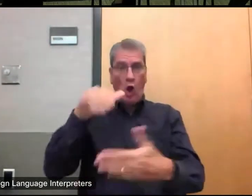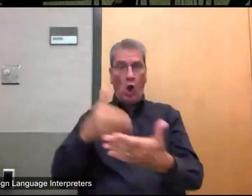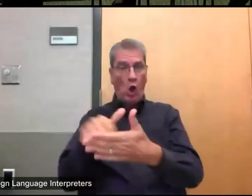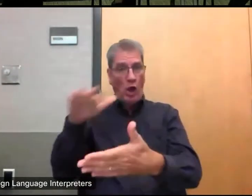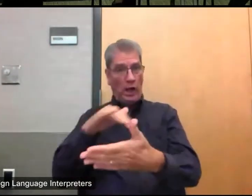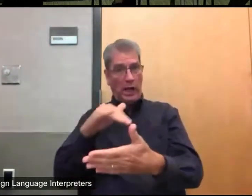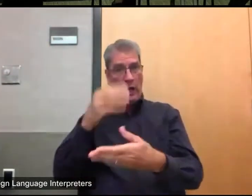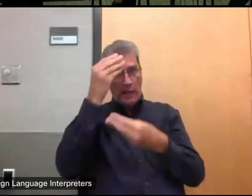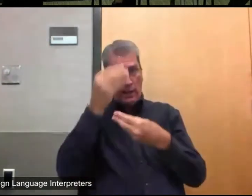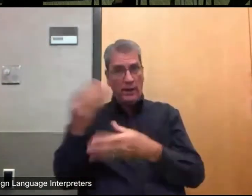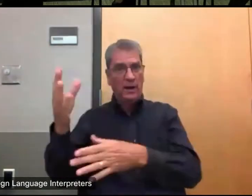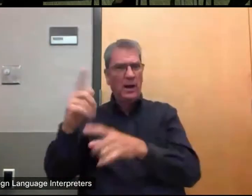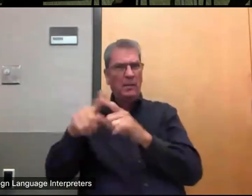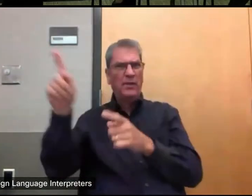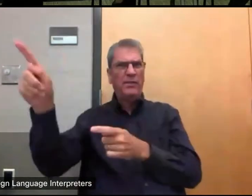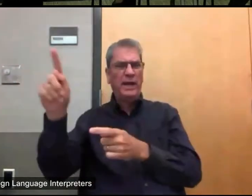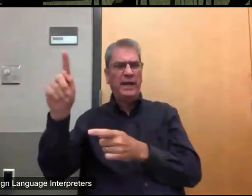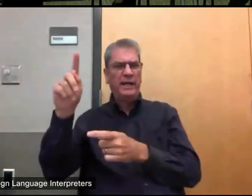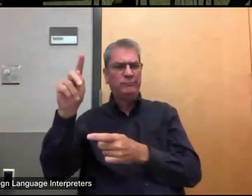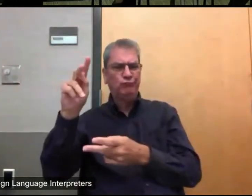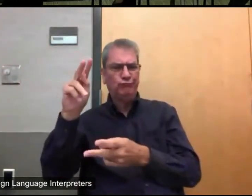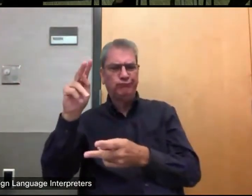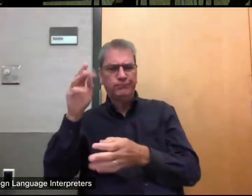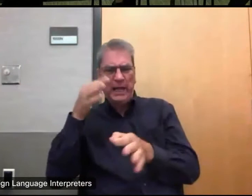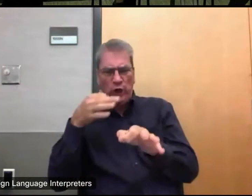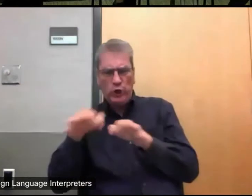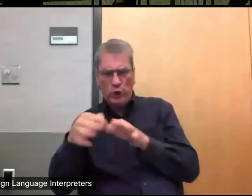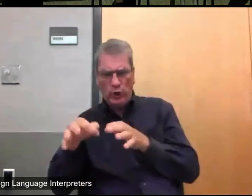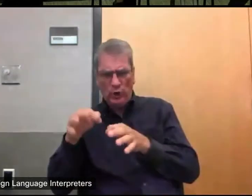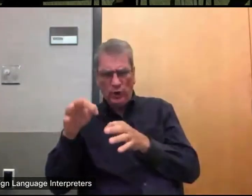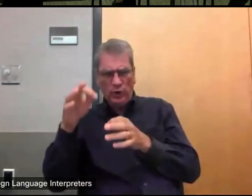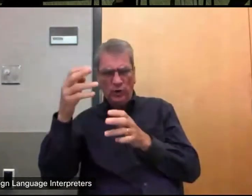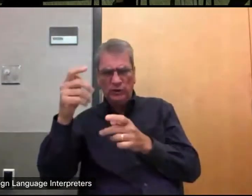presenting it in a way that people could absorb it and use it. And so how do we then judge